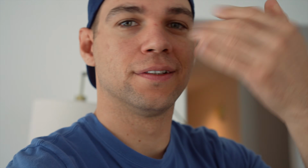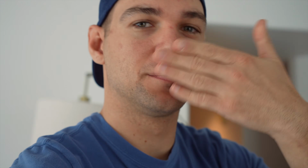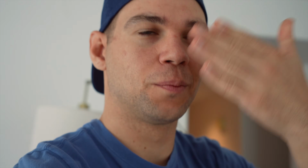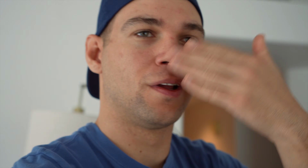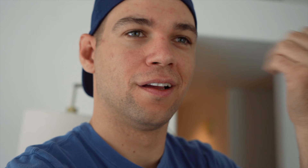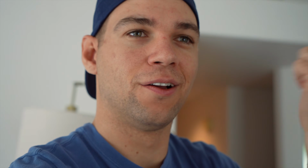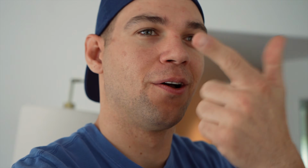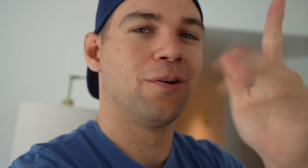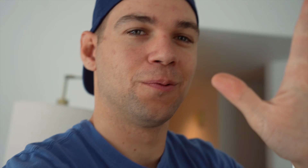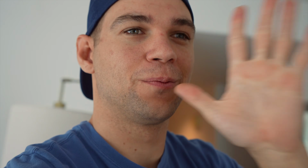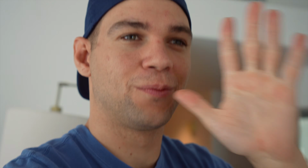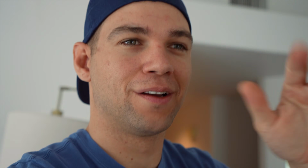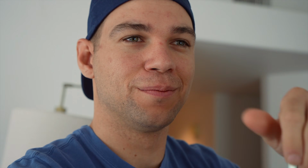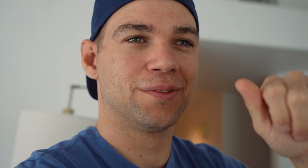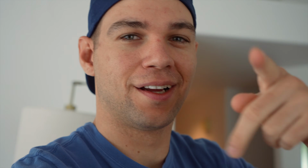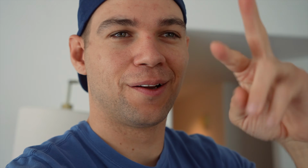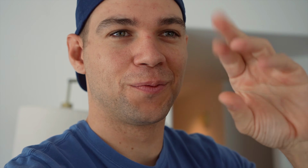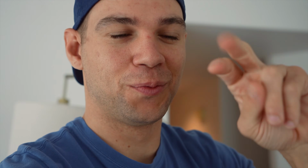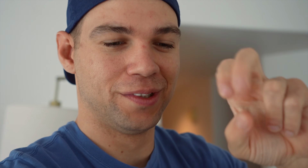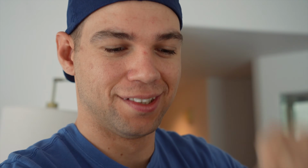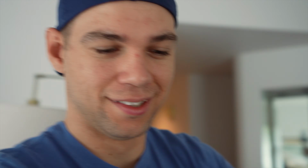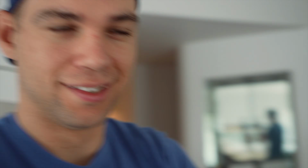R: Java is smelling all of her aprons